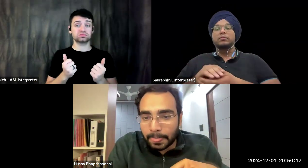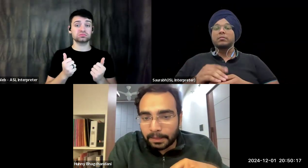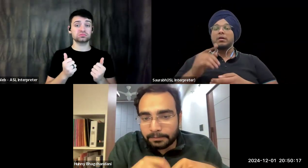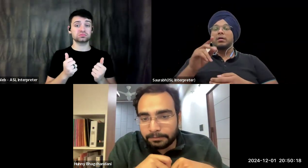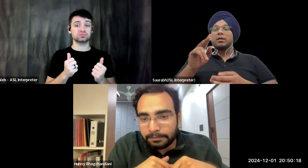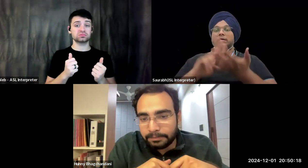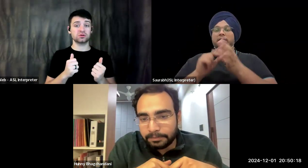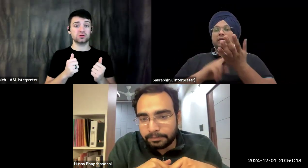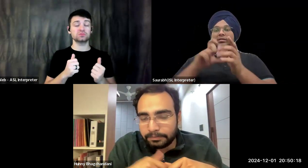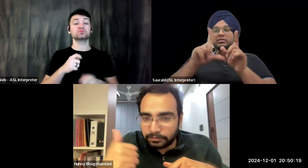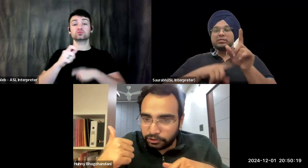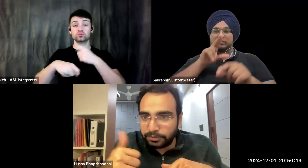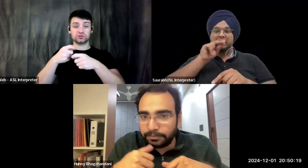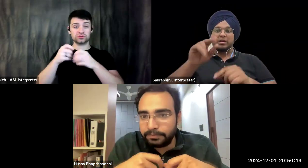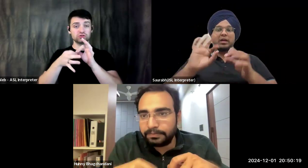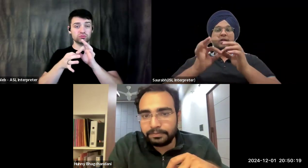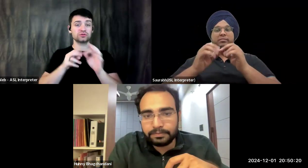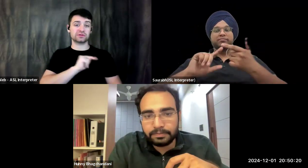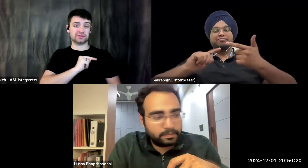[Nancy speaking] Hunny, this is Nancy speaking. We're going to switch interpreters. [Hunny speaking] Sure.